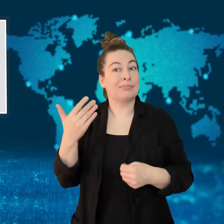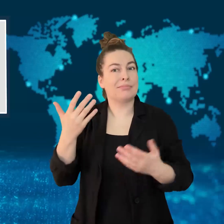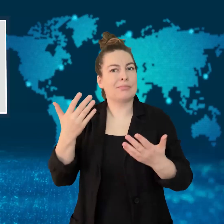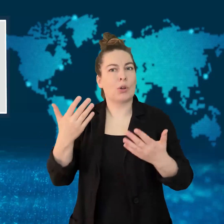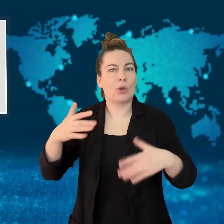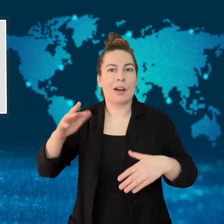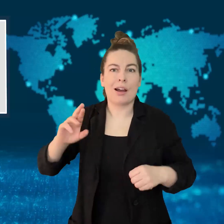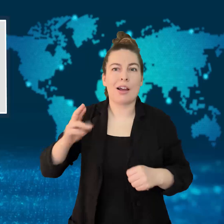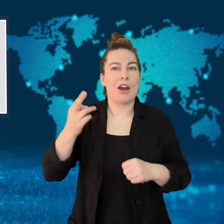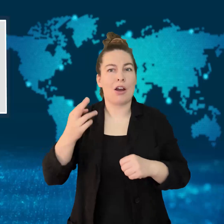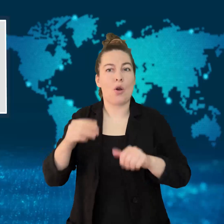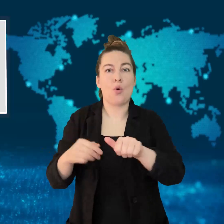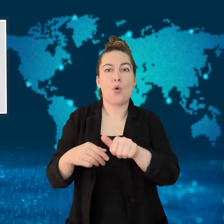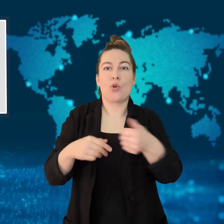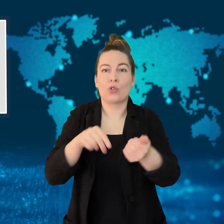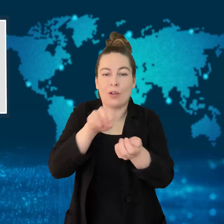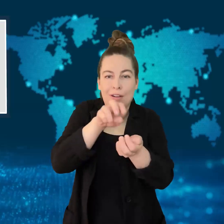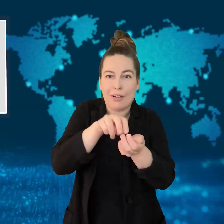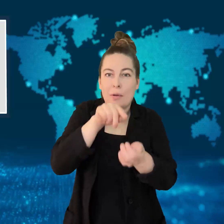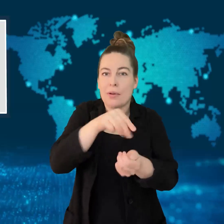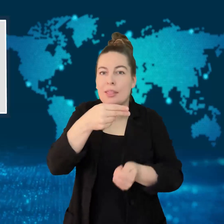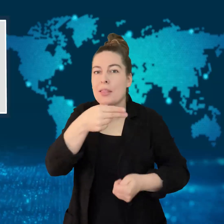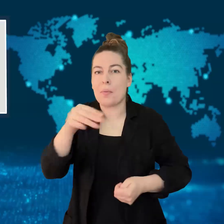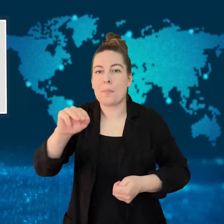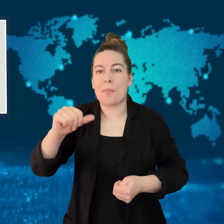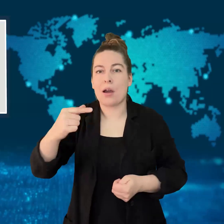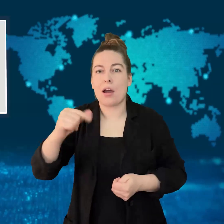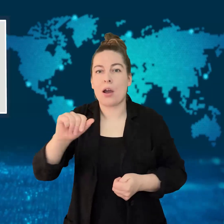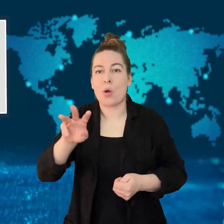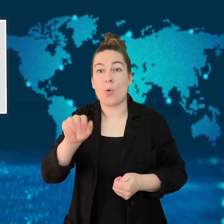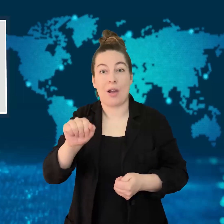Magawa had found 71 landmines during his